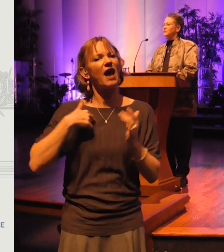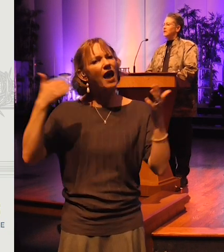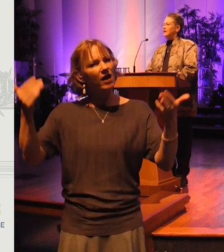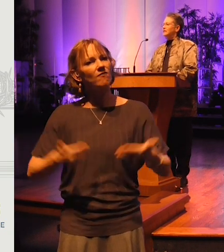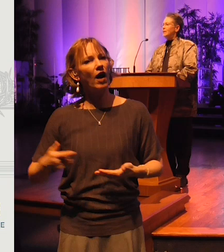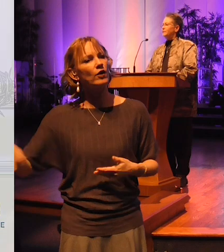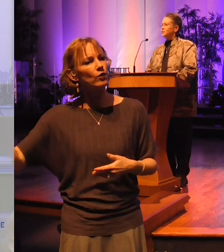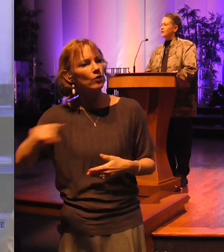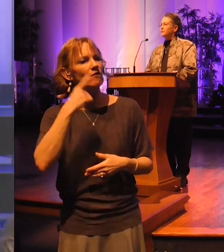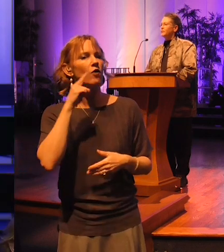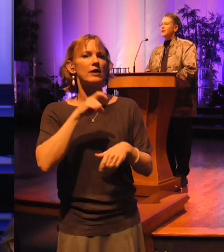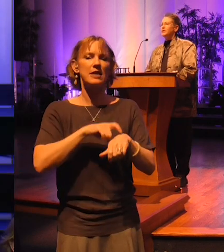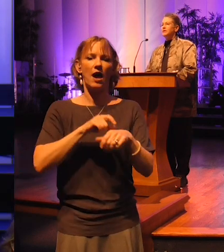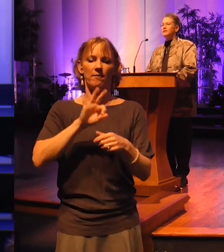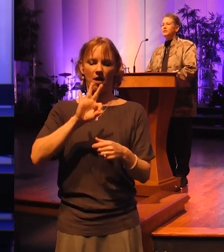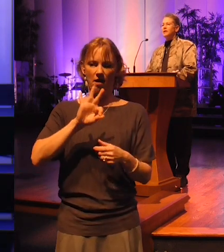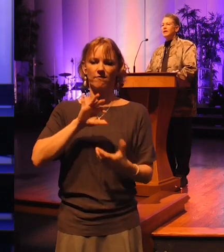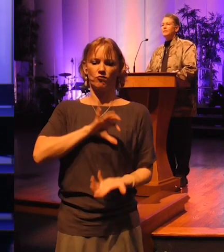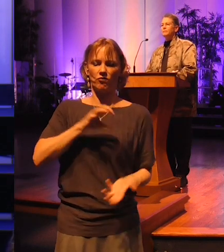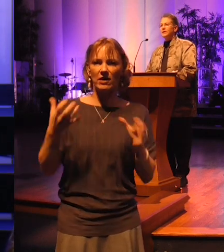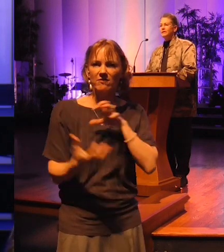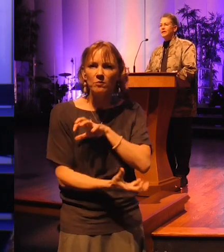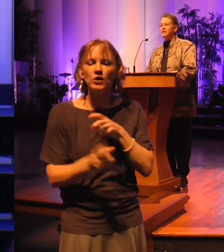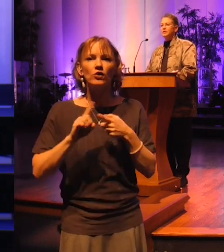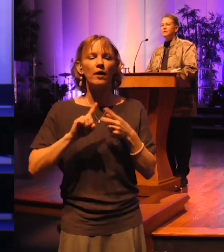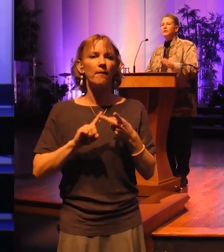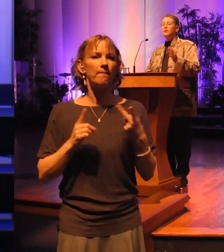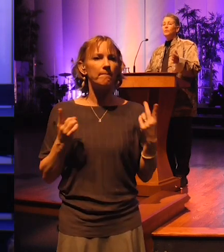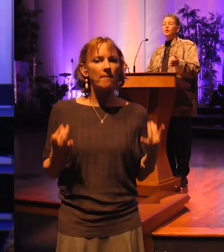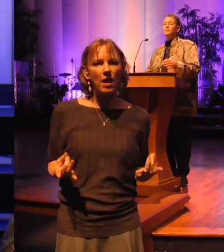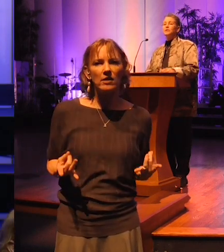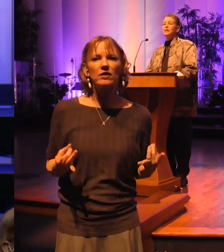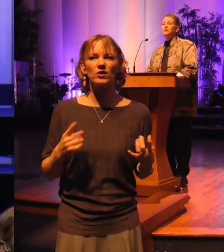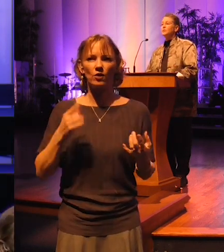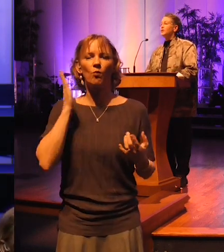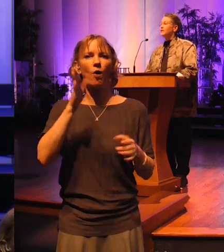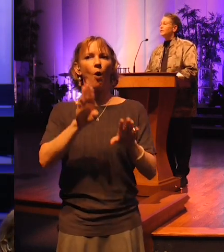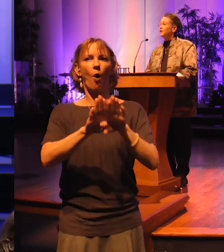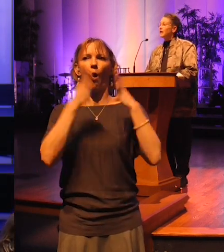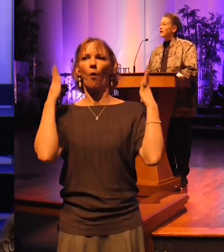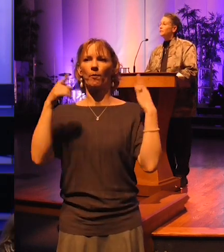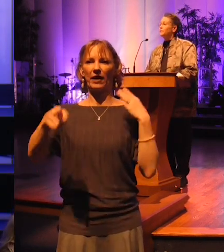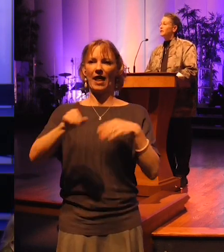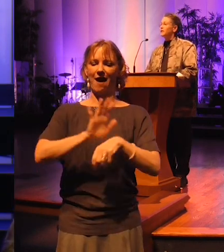of transformation a time of meditation we'll open the sanctuary at 5 for meditation and the